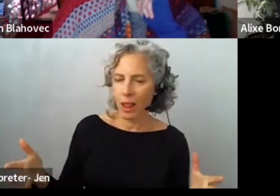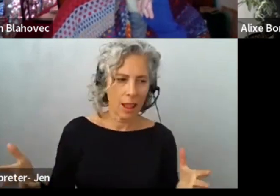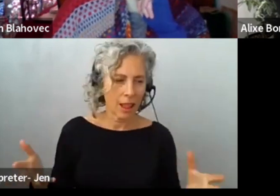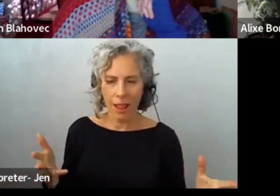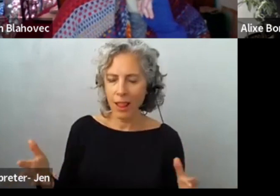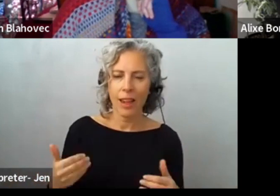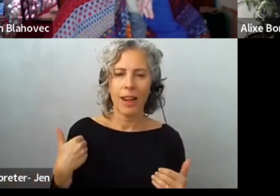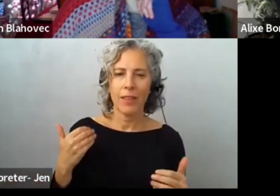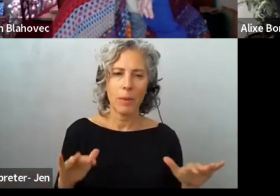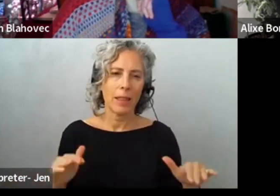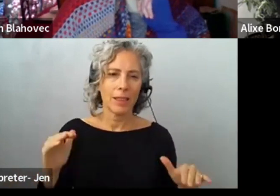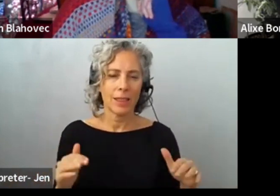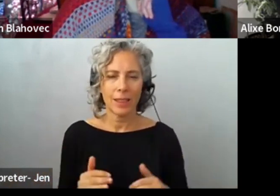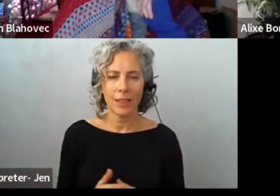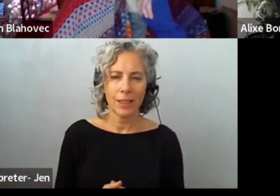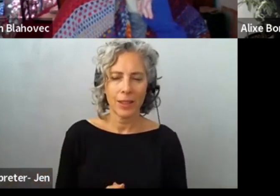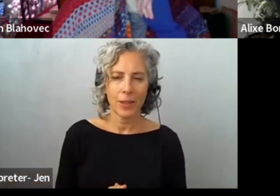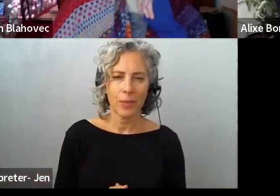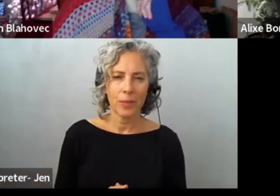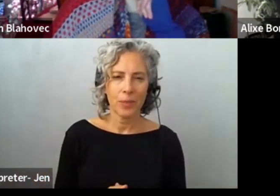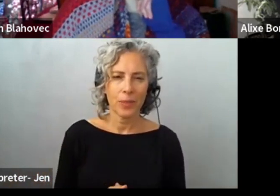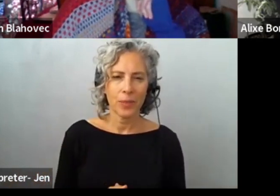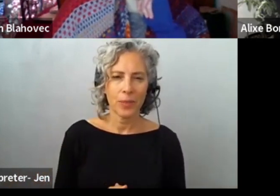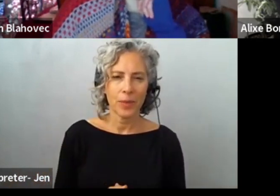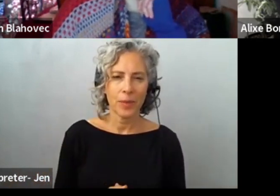a bounce, I can meet the full